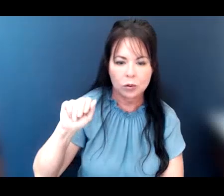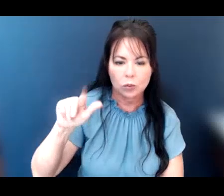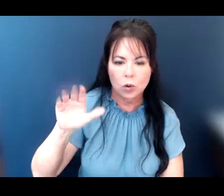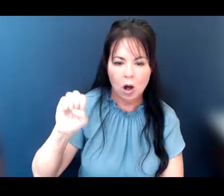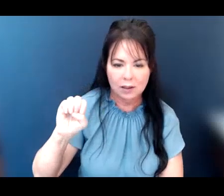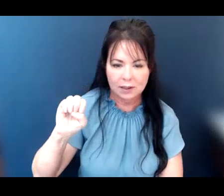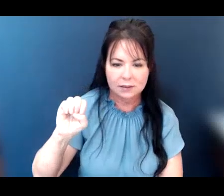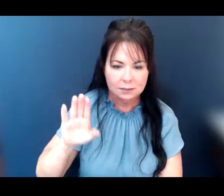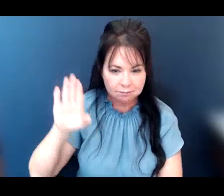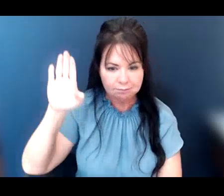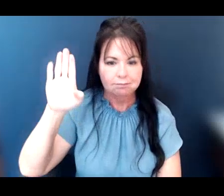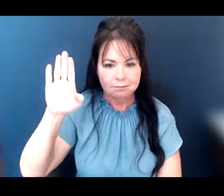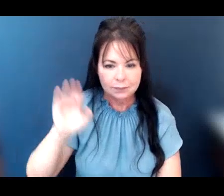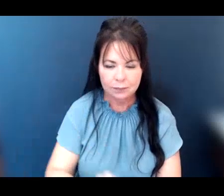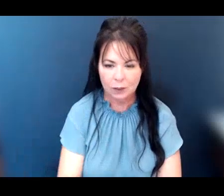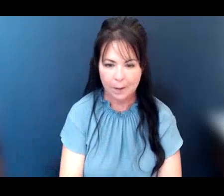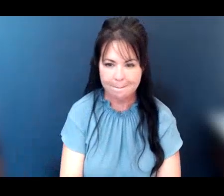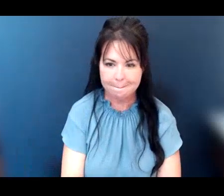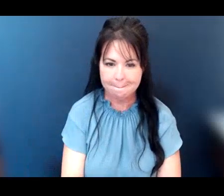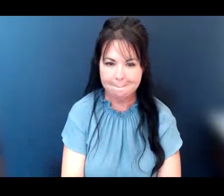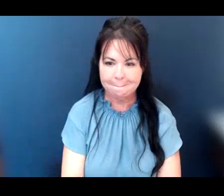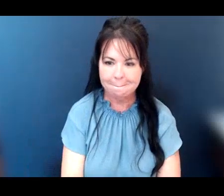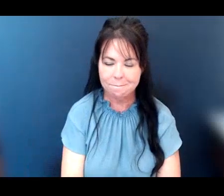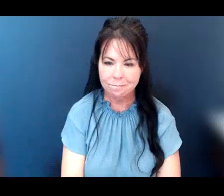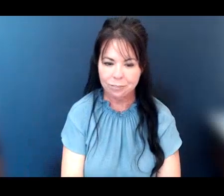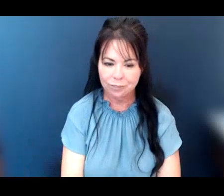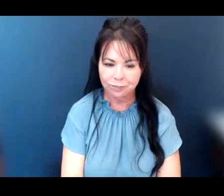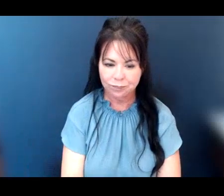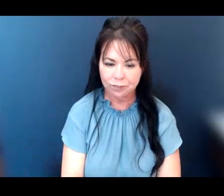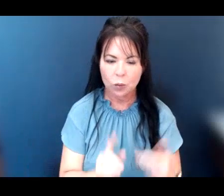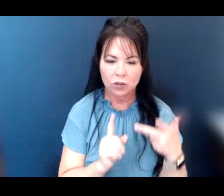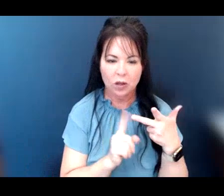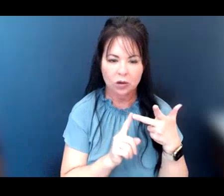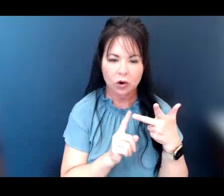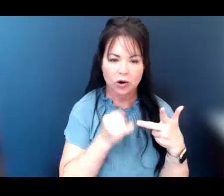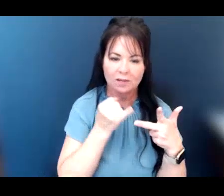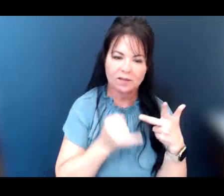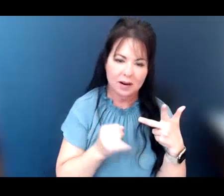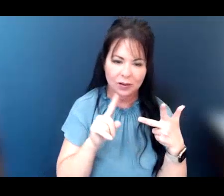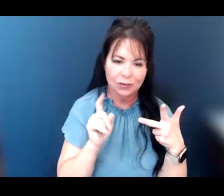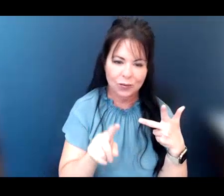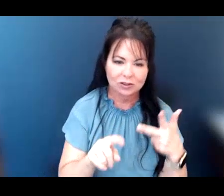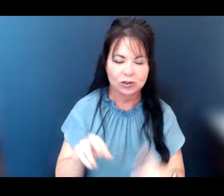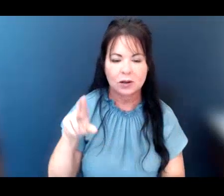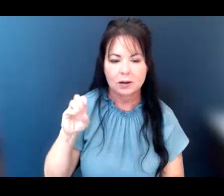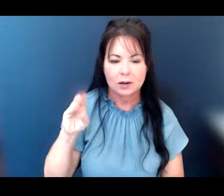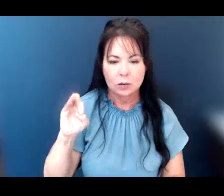And then I'll go to the chat, maybe, for our final question. Soundcheck. I'm traveling. Can you hear me OK?